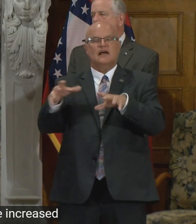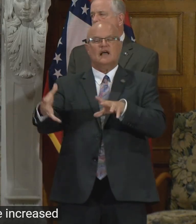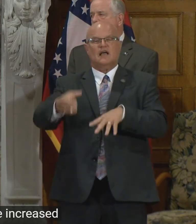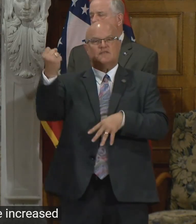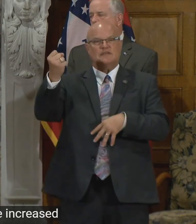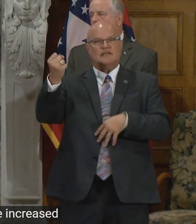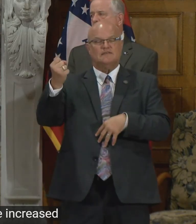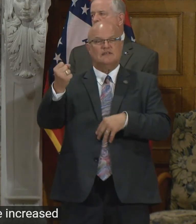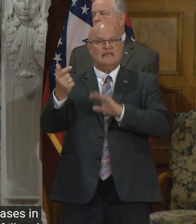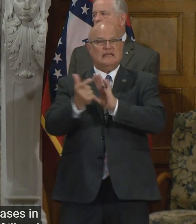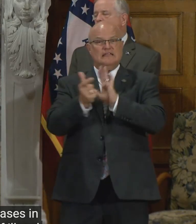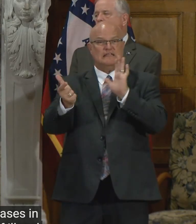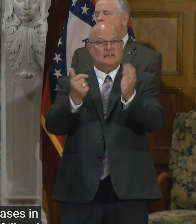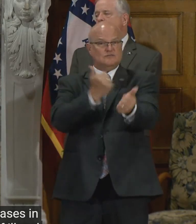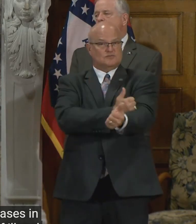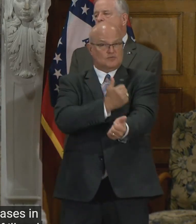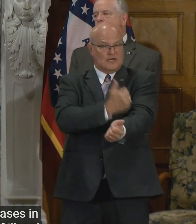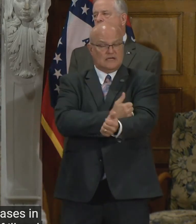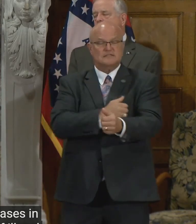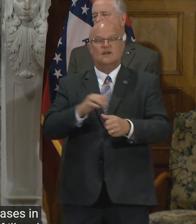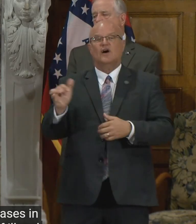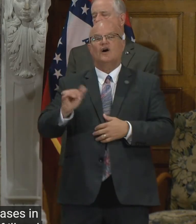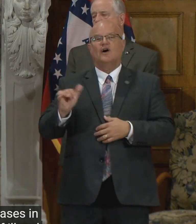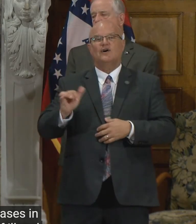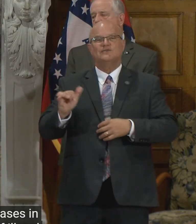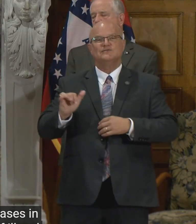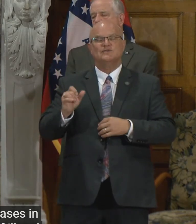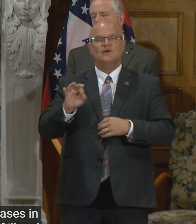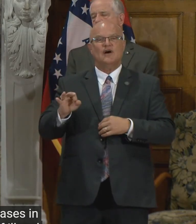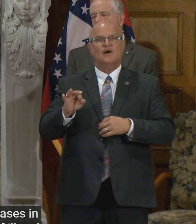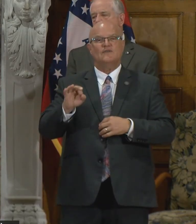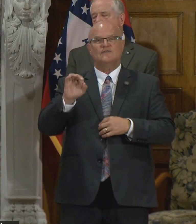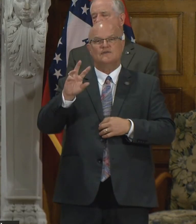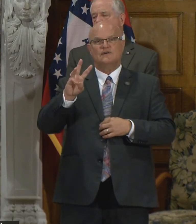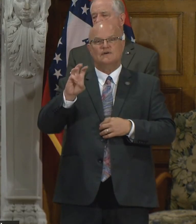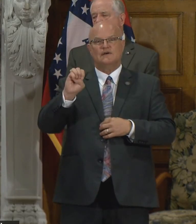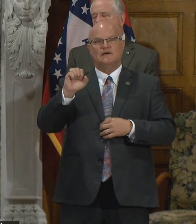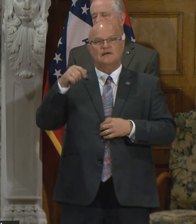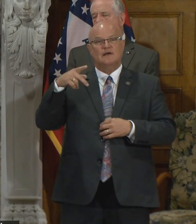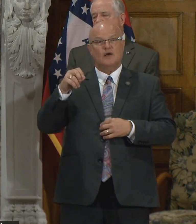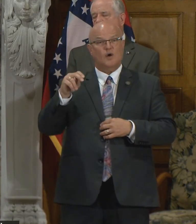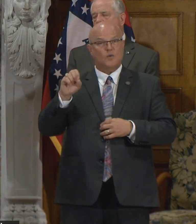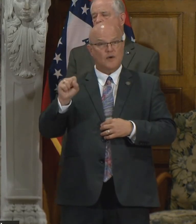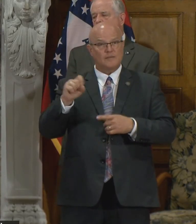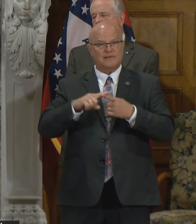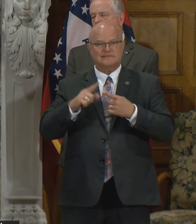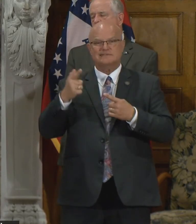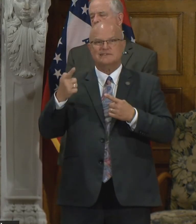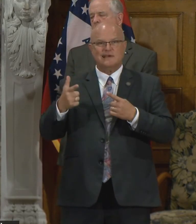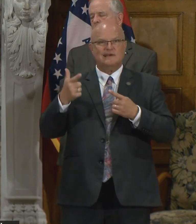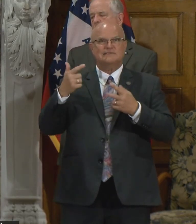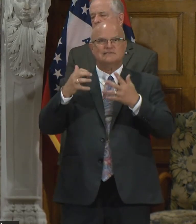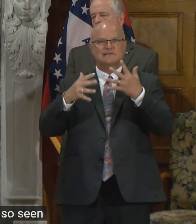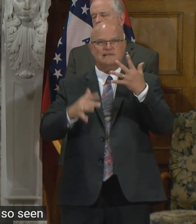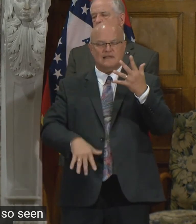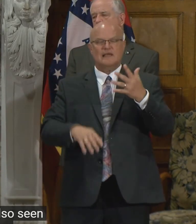of illegal narcotics but also of weapons. We've also seen increases in the numbers of